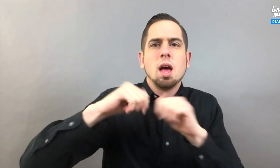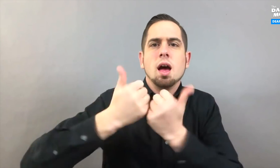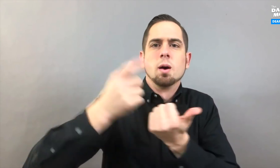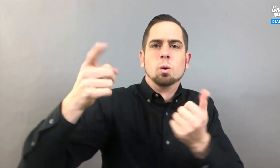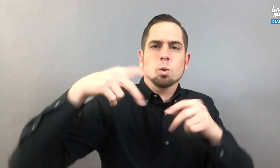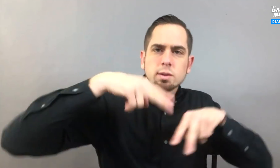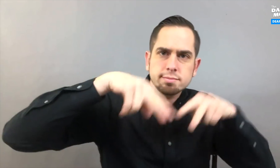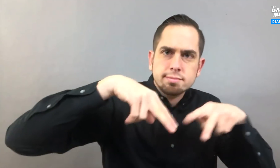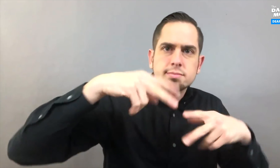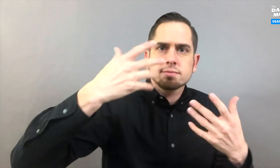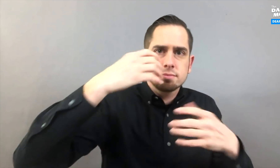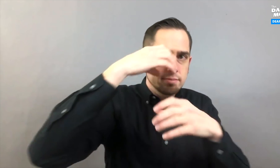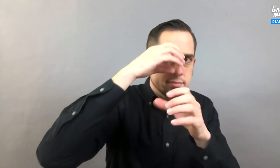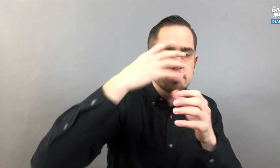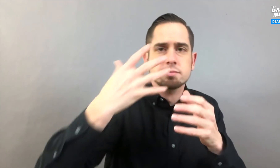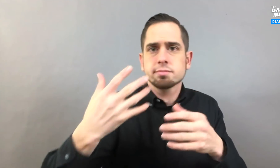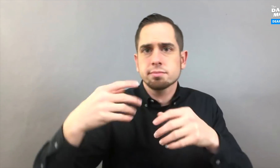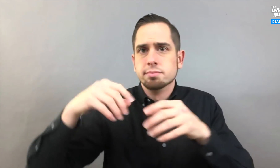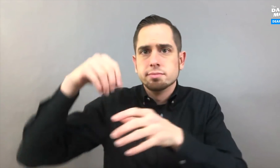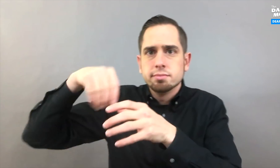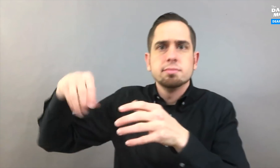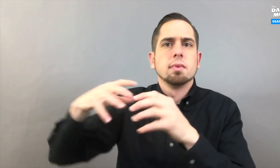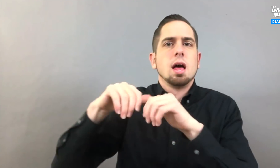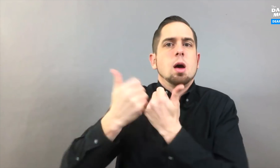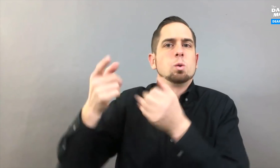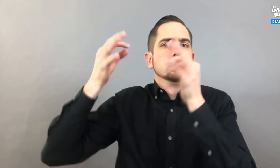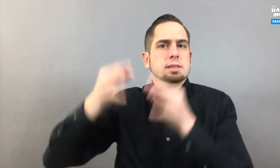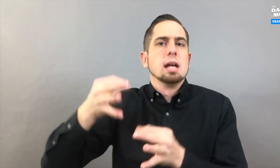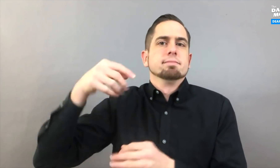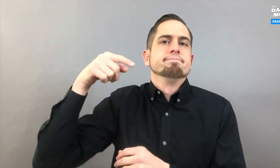How do they determine someone is tested positive